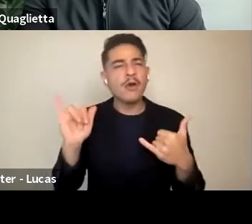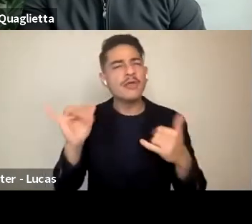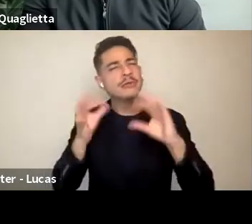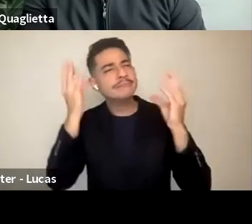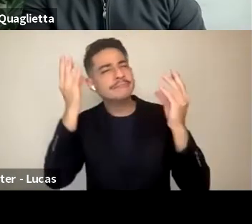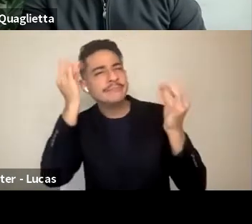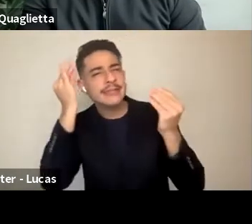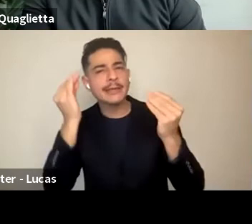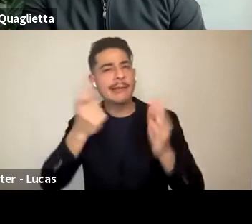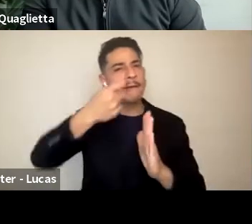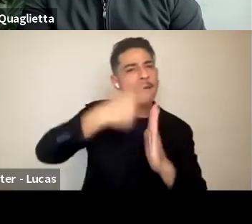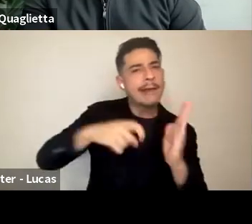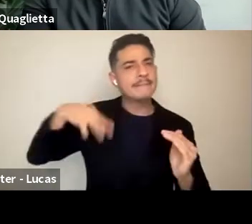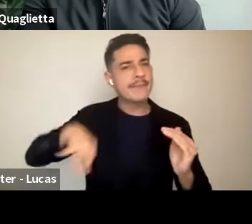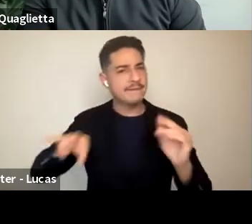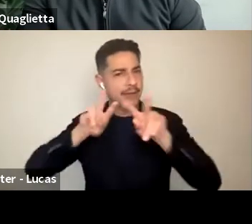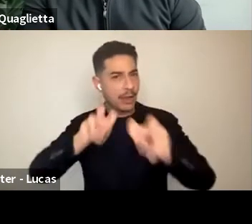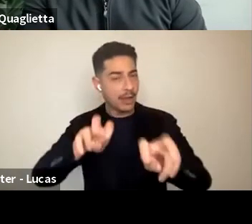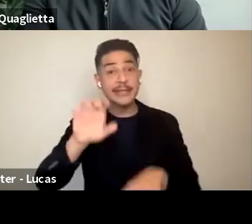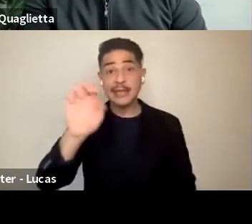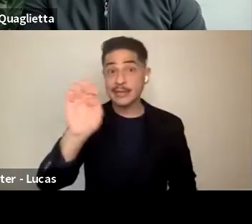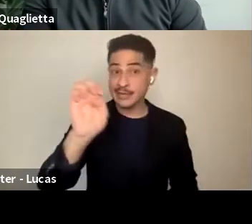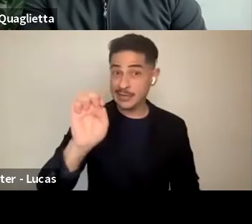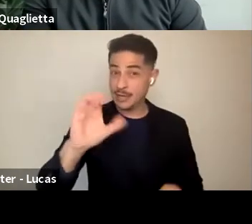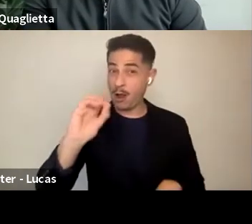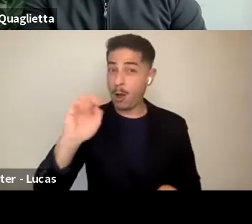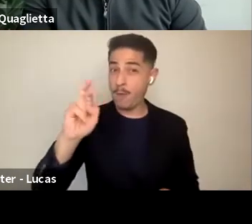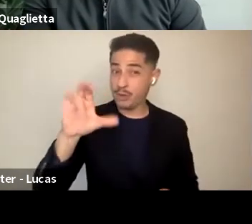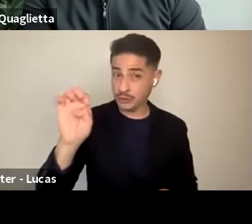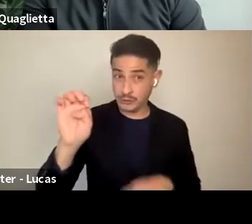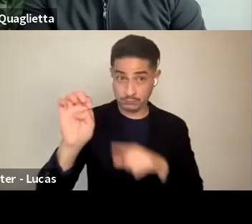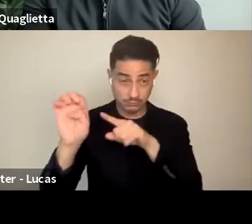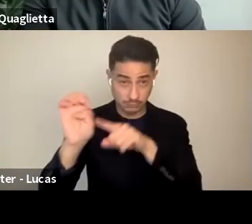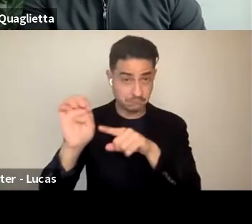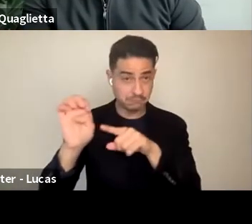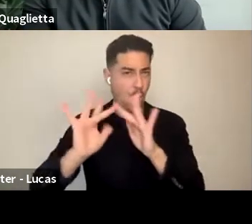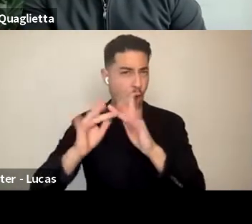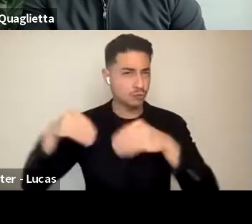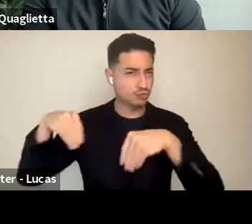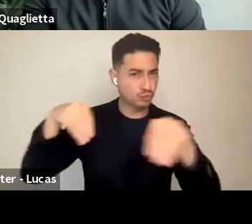e commerce there makes it easier to directly say, Okay, this